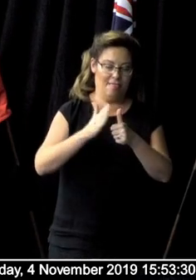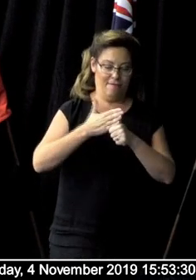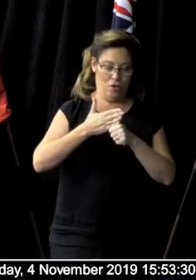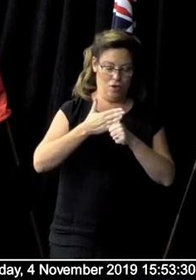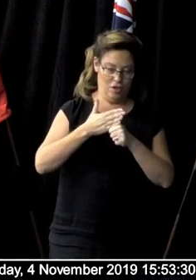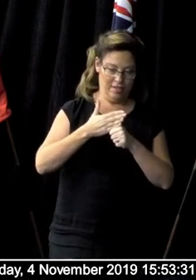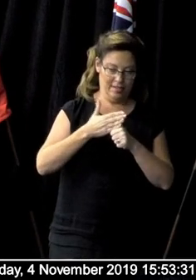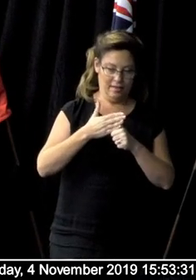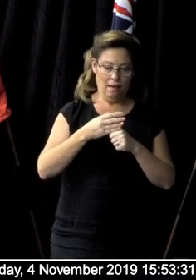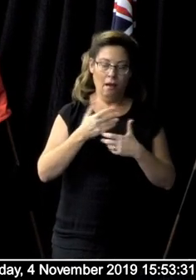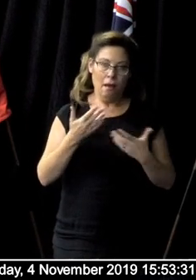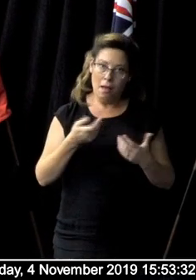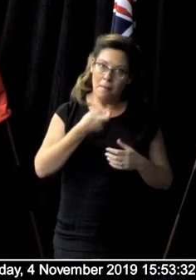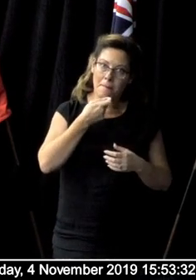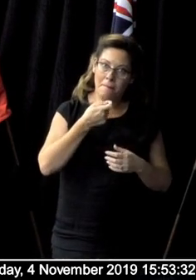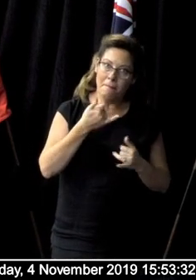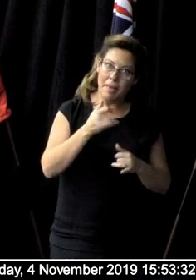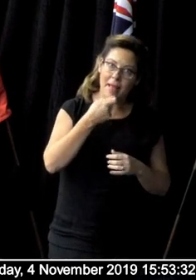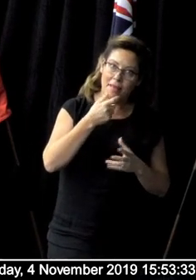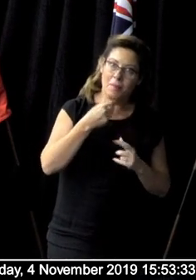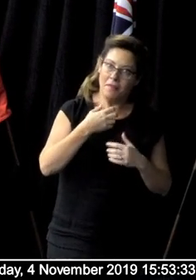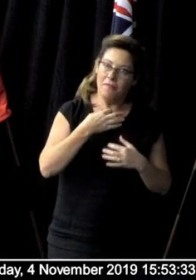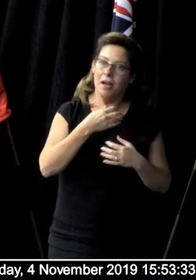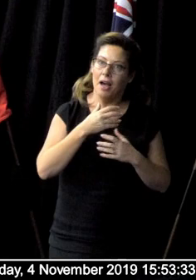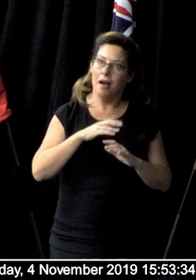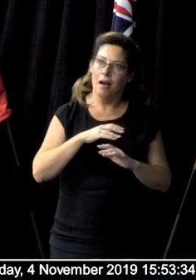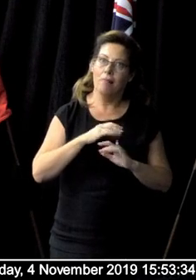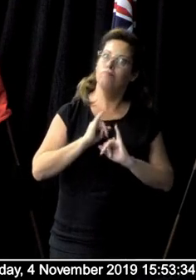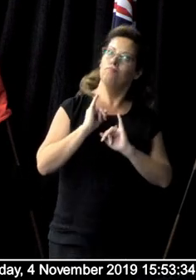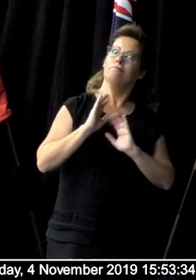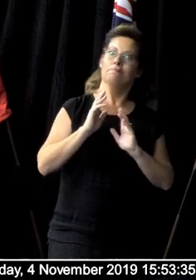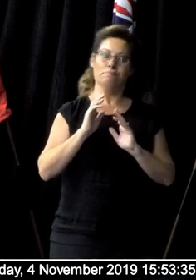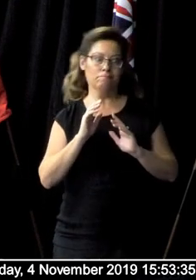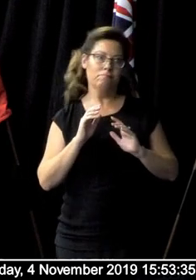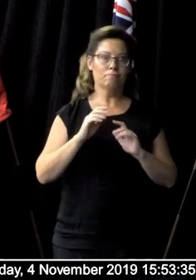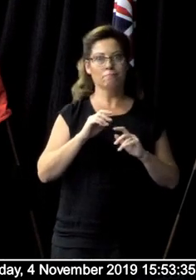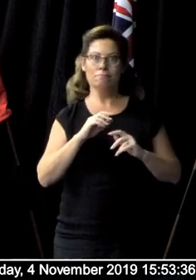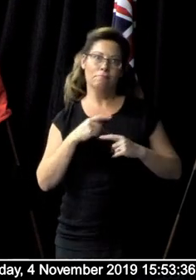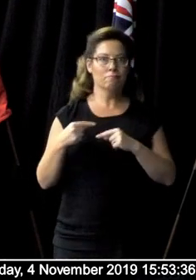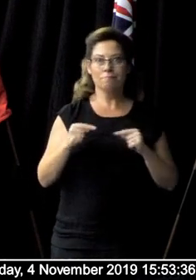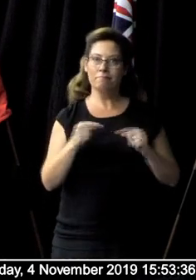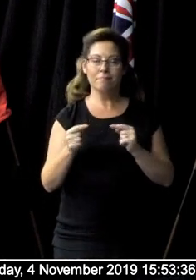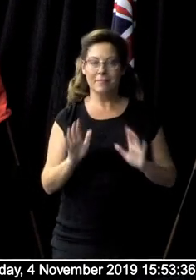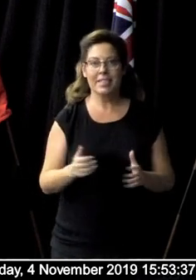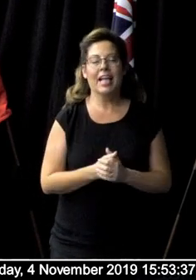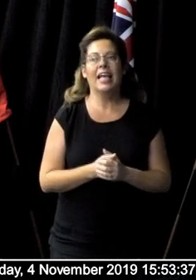controversial but essential, which is to end the dual system of special and